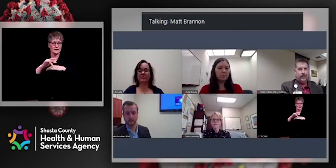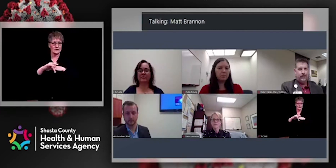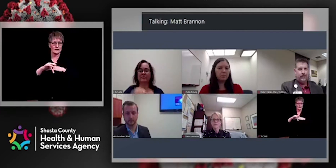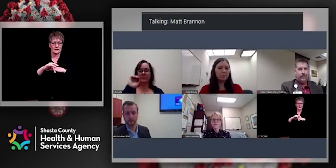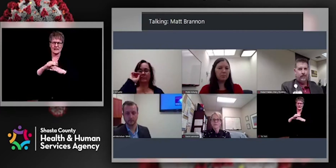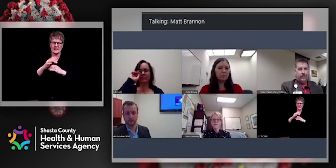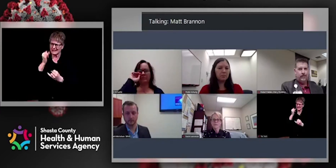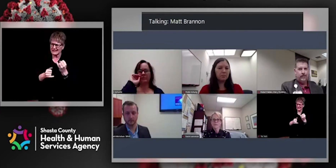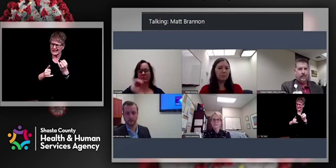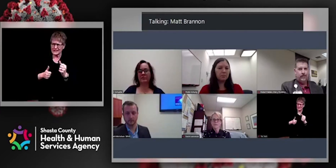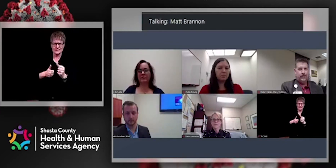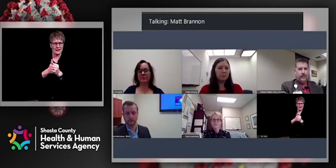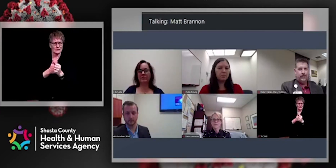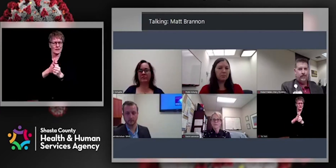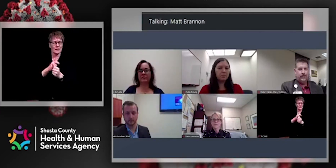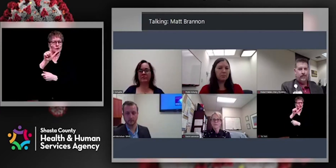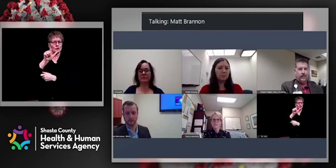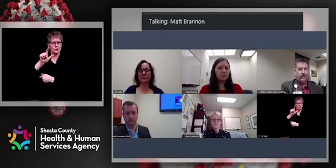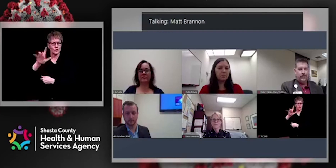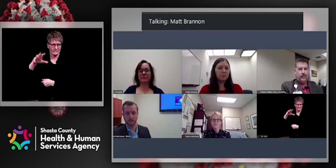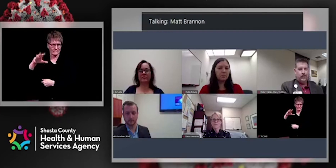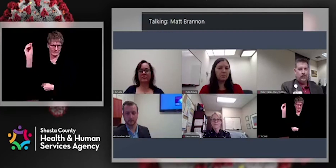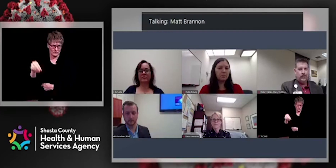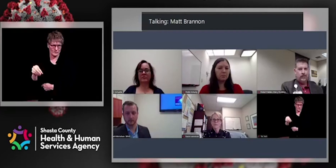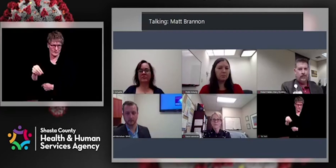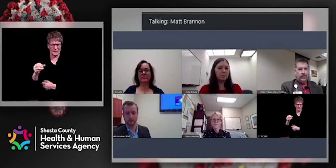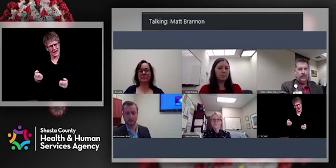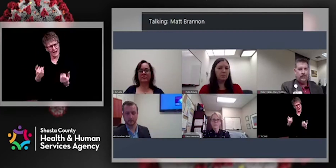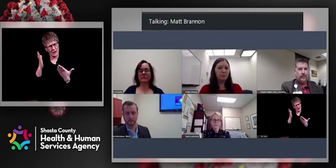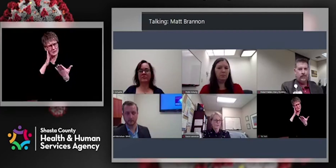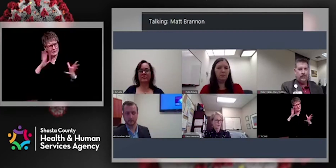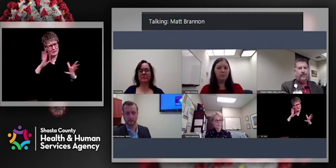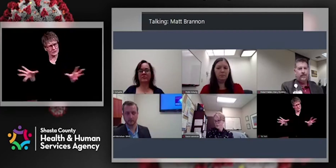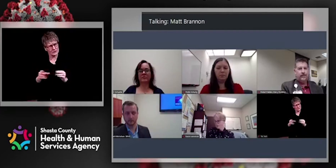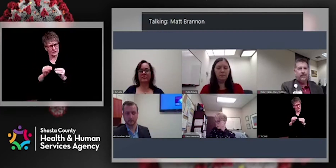just be helpful to know whether there are...if that's based on us having, 50 ICU beds in our